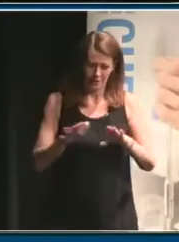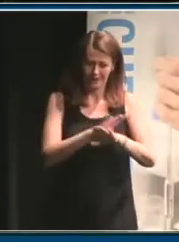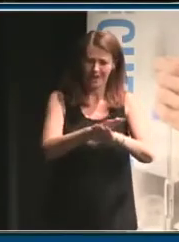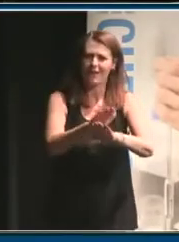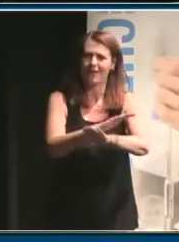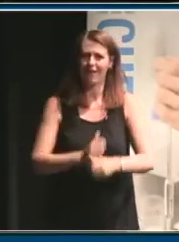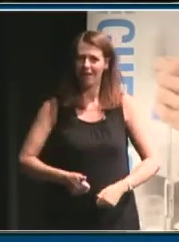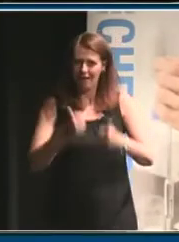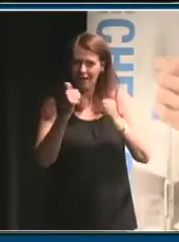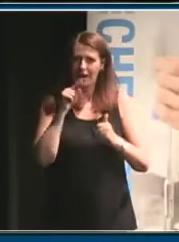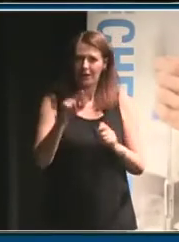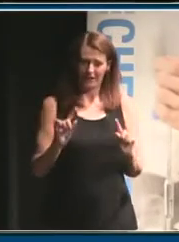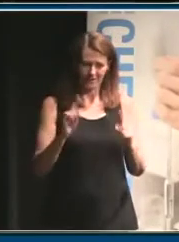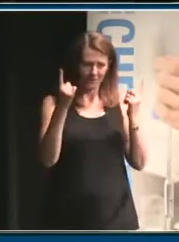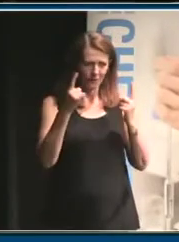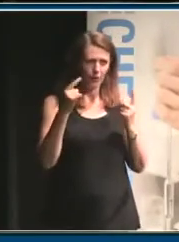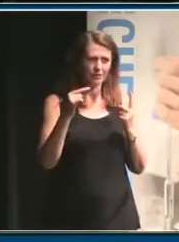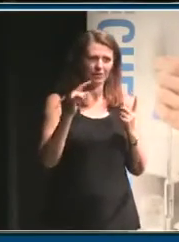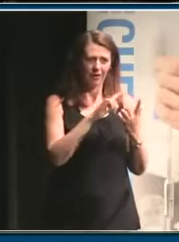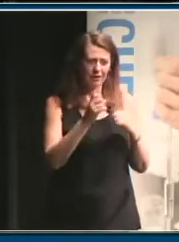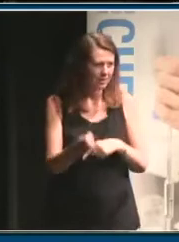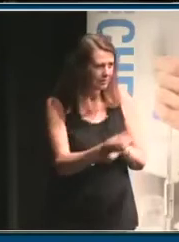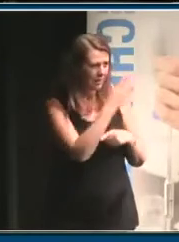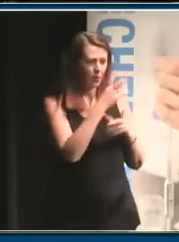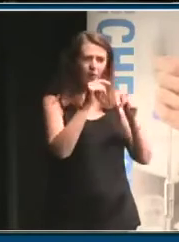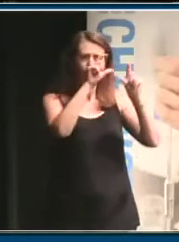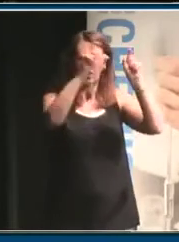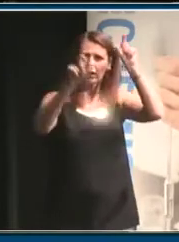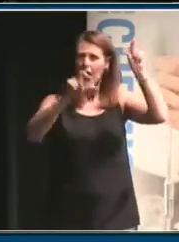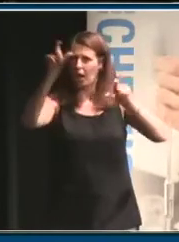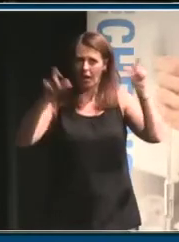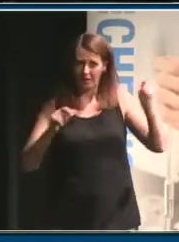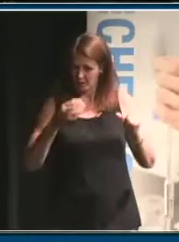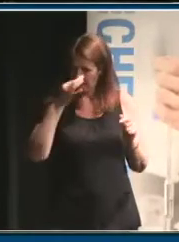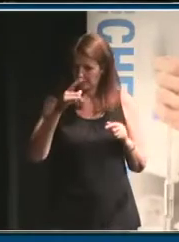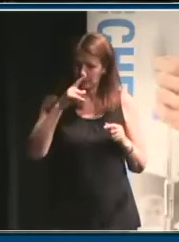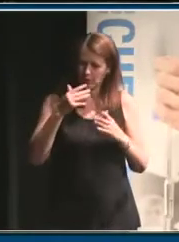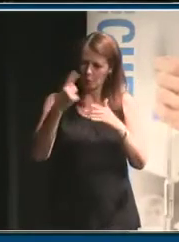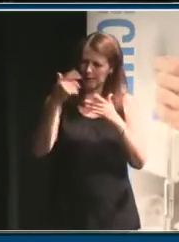So that first slide with all those headlines… if you ask people the day before “Gee this is kind of